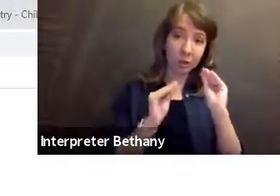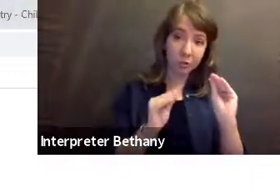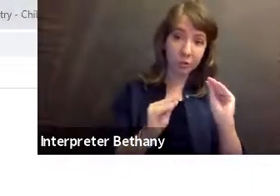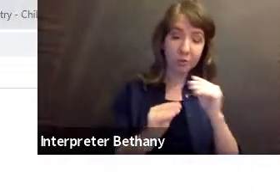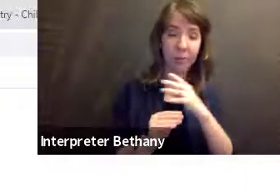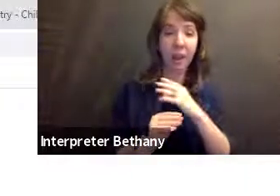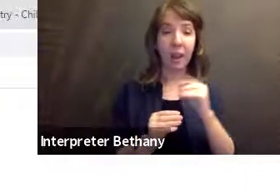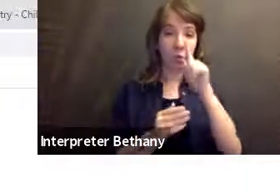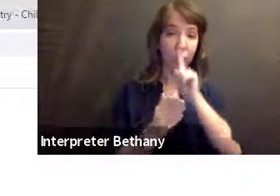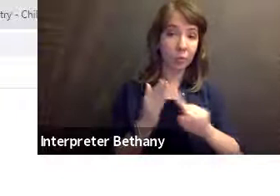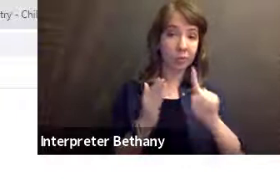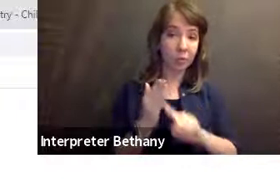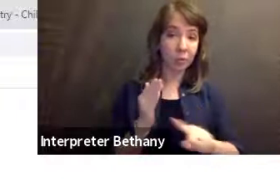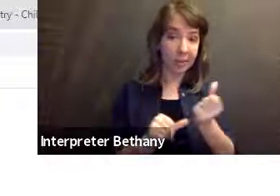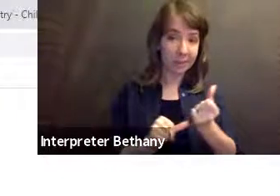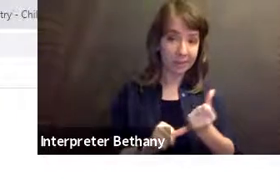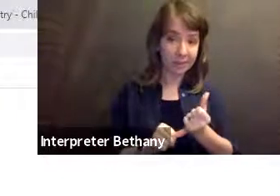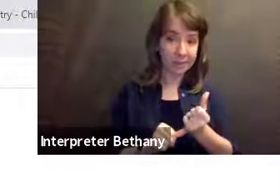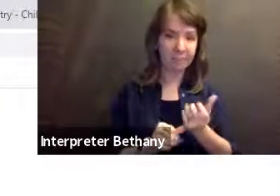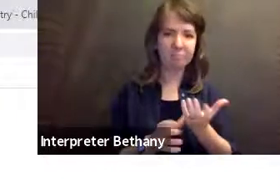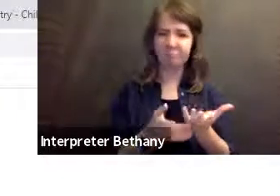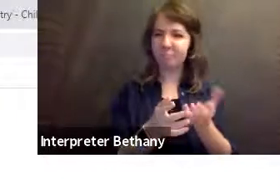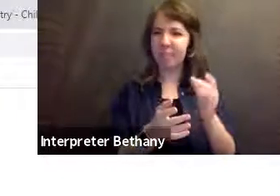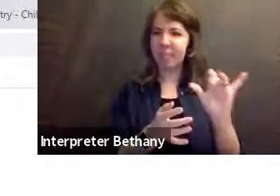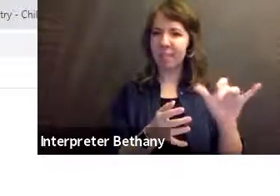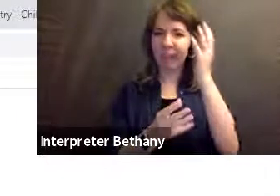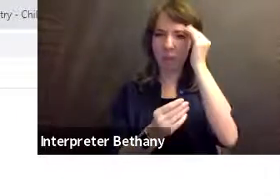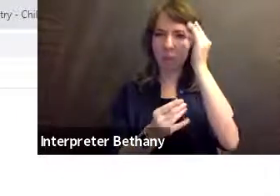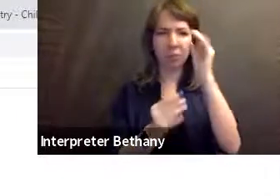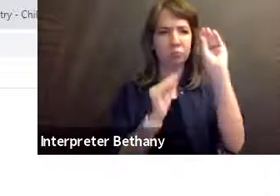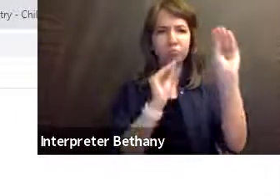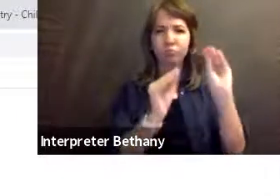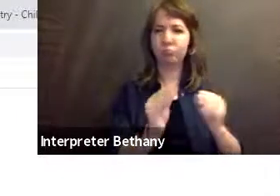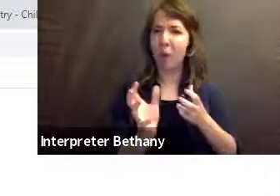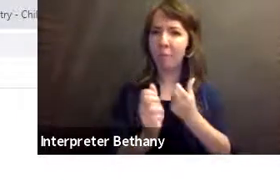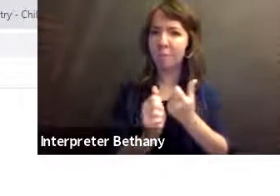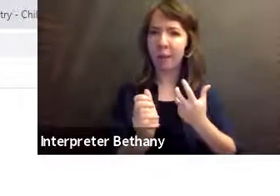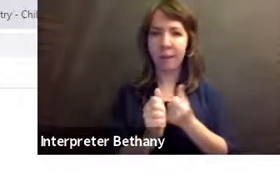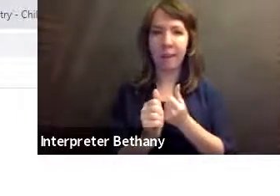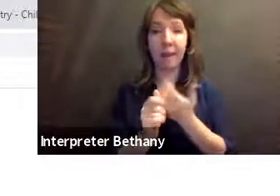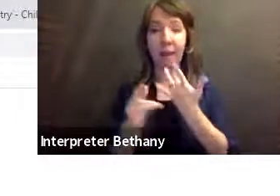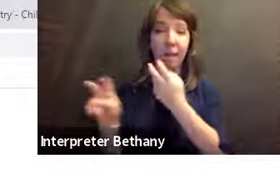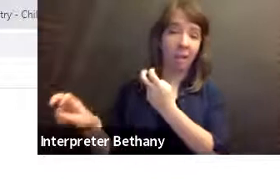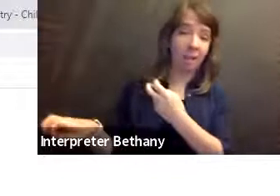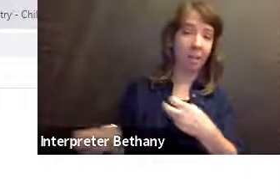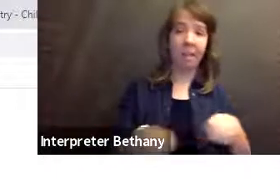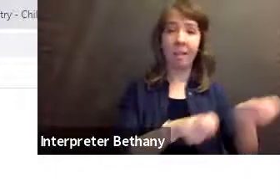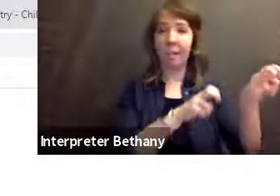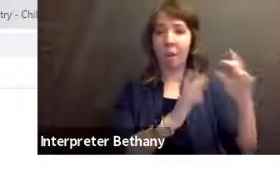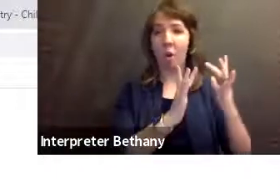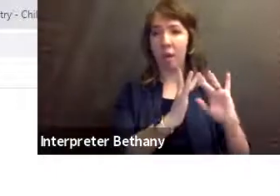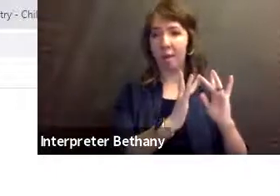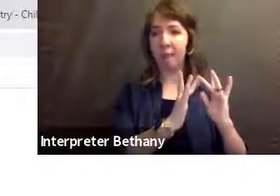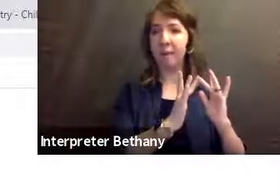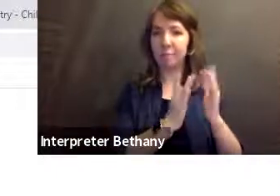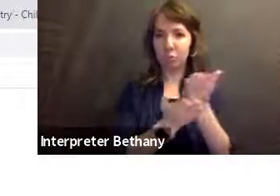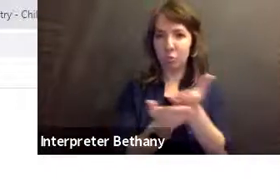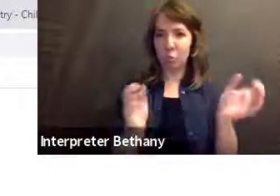Linda Kobashigawa: For for you and everything has been moved online. So that's what a lot of your you can read on the site.